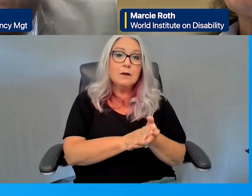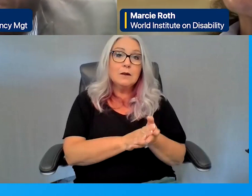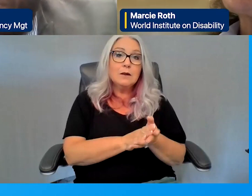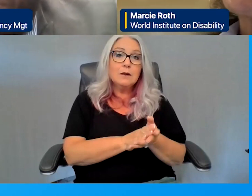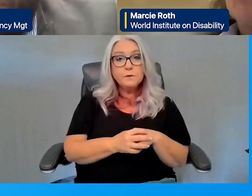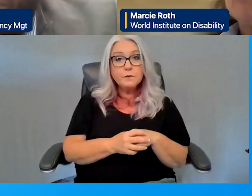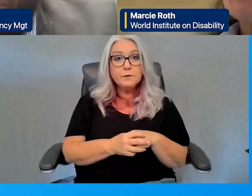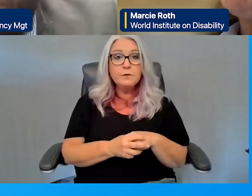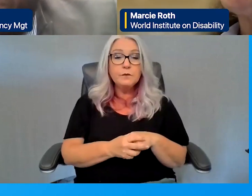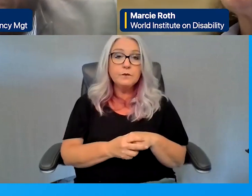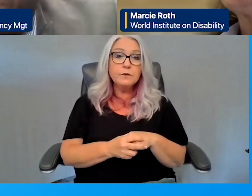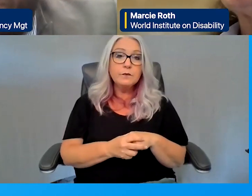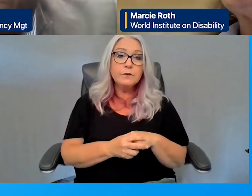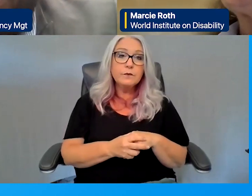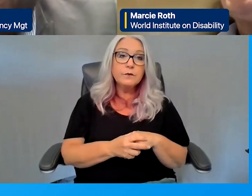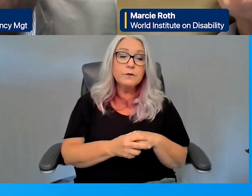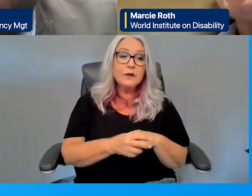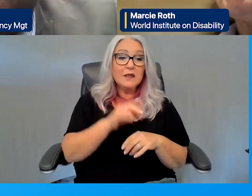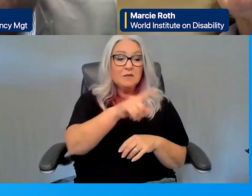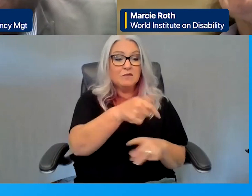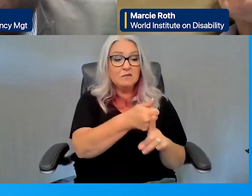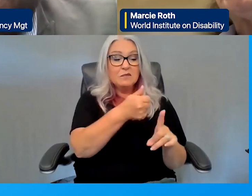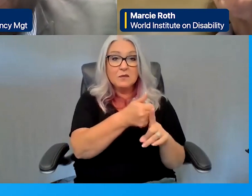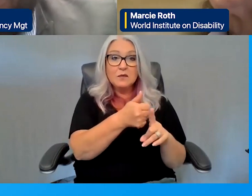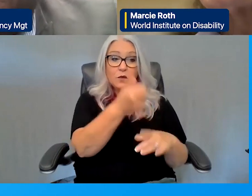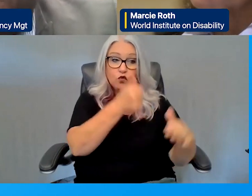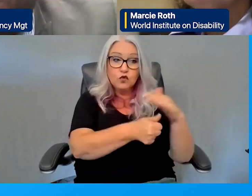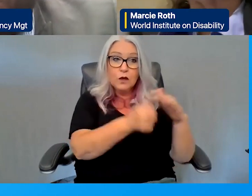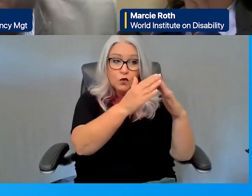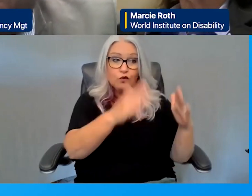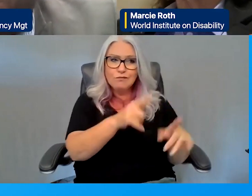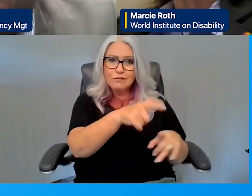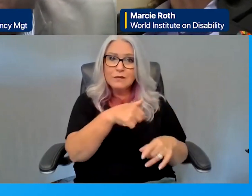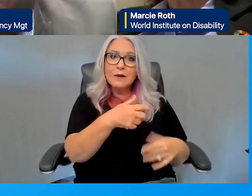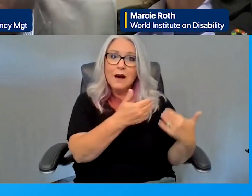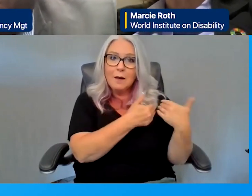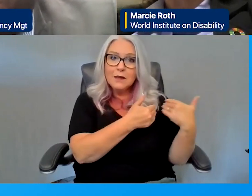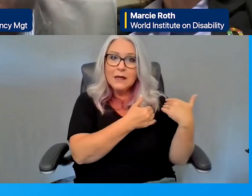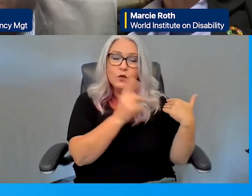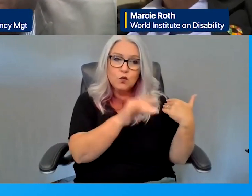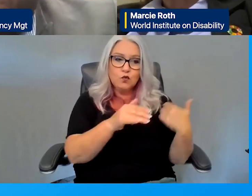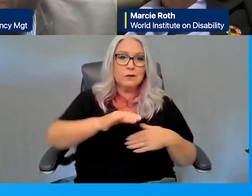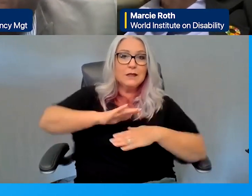shelters are in fact obligated to meet the fair housing